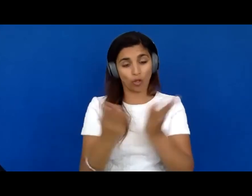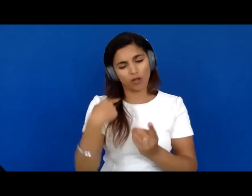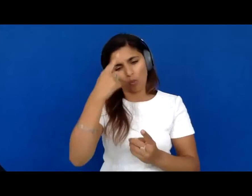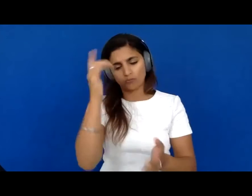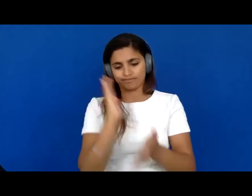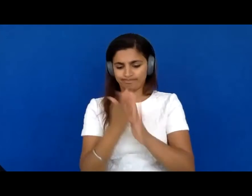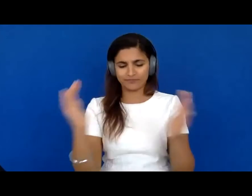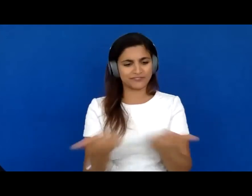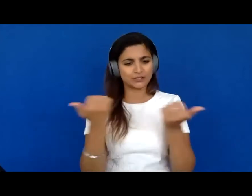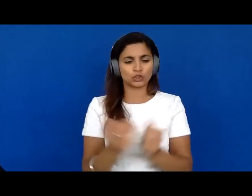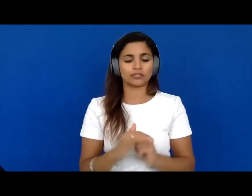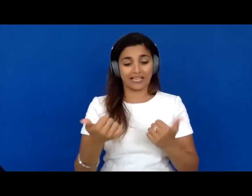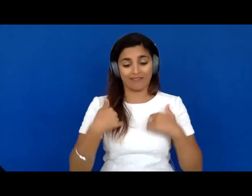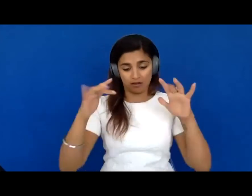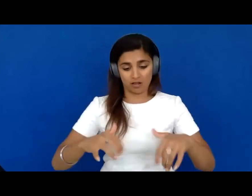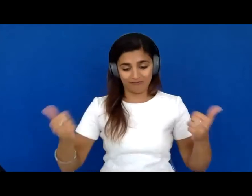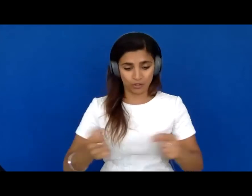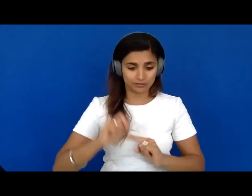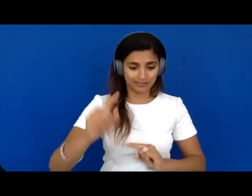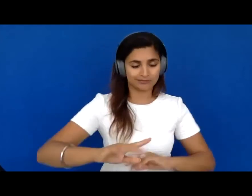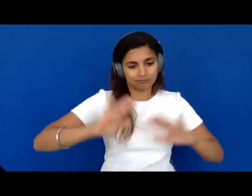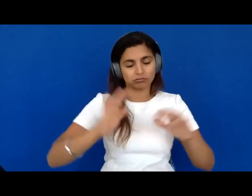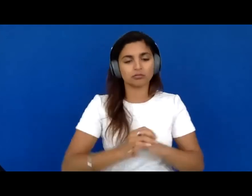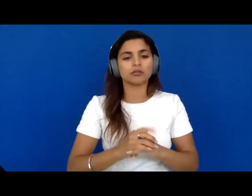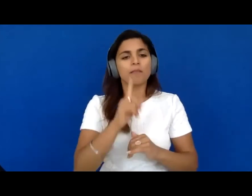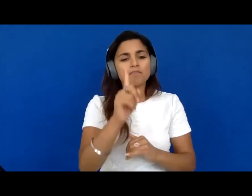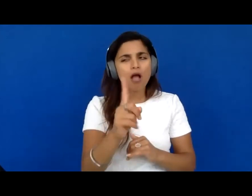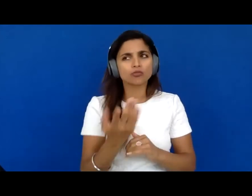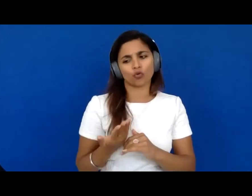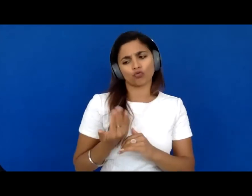things down and put them out there but in recent months I started teaching a